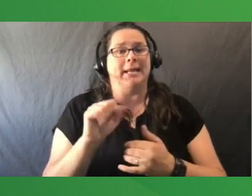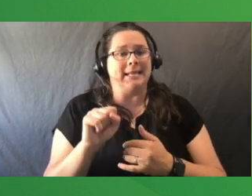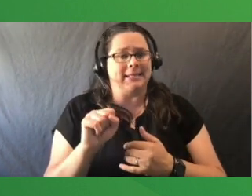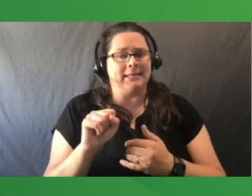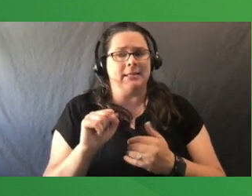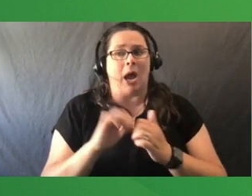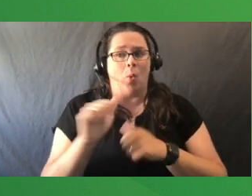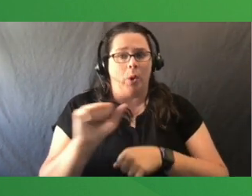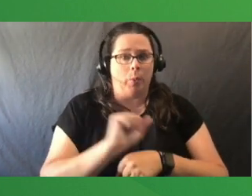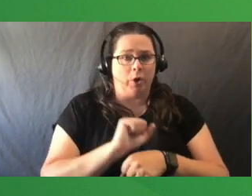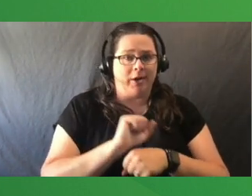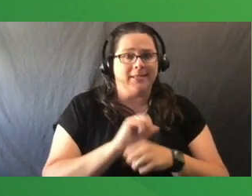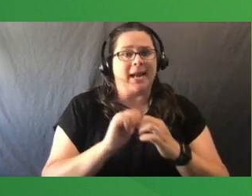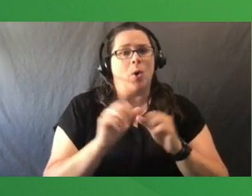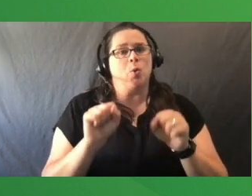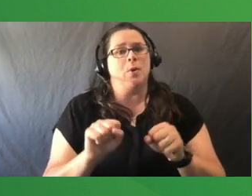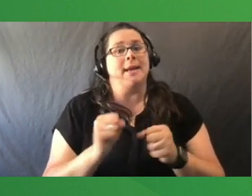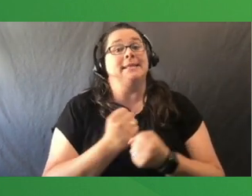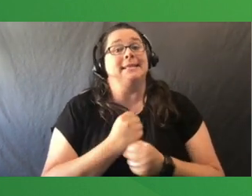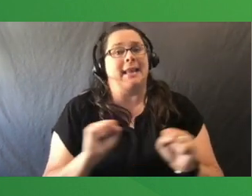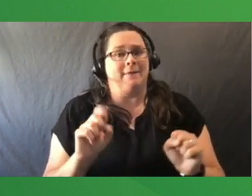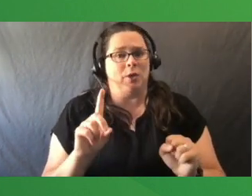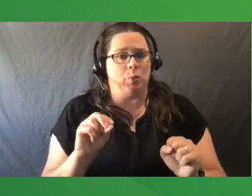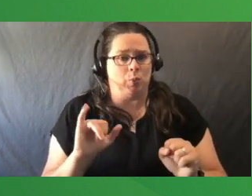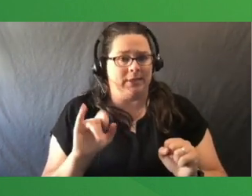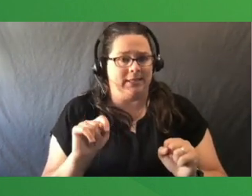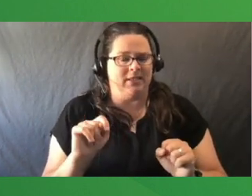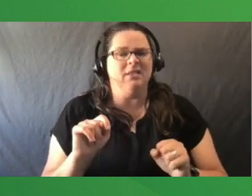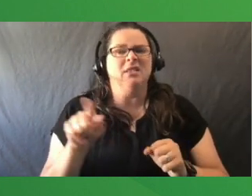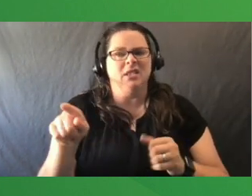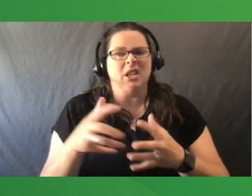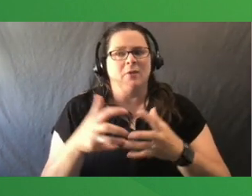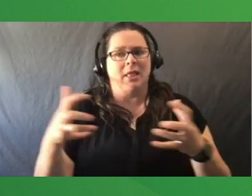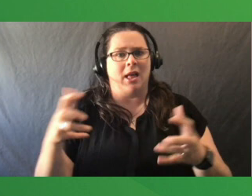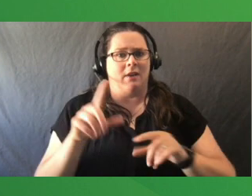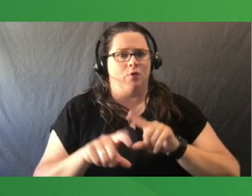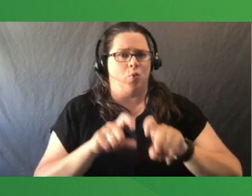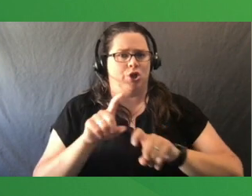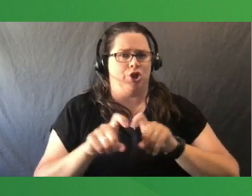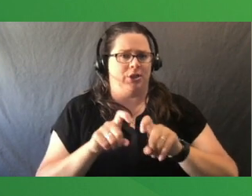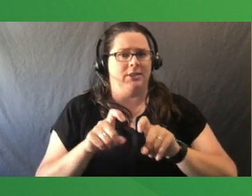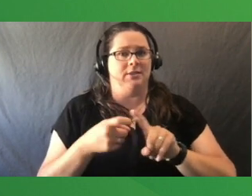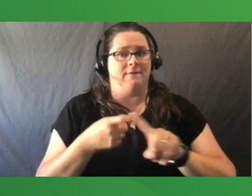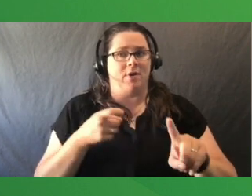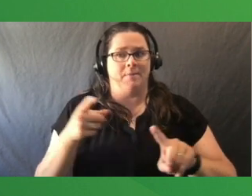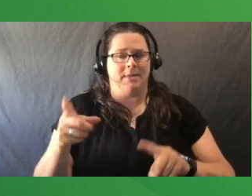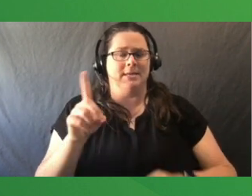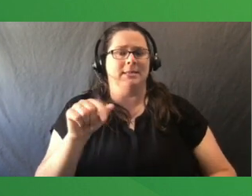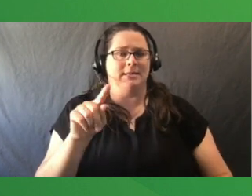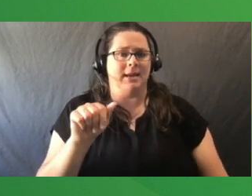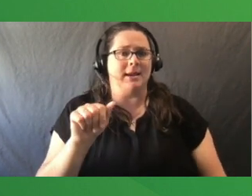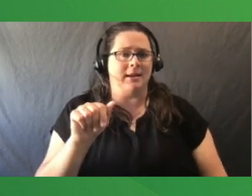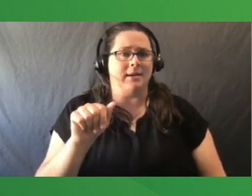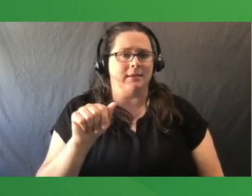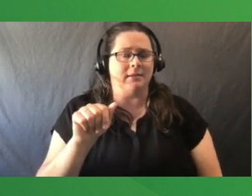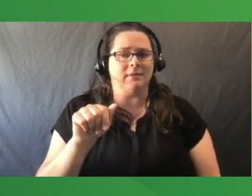do that safely. So they're gonna have a lot of questions coming out of this data.